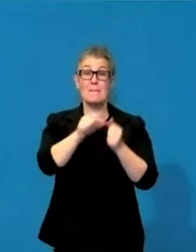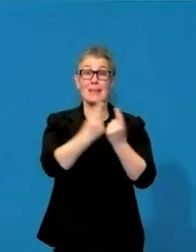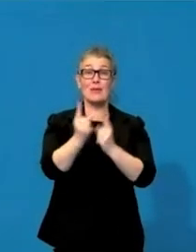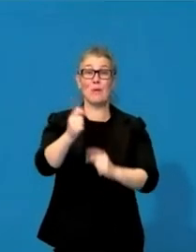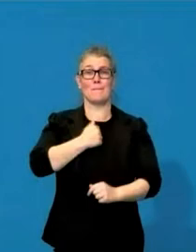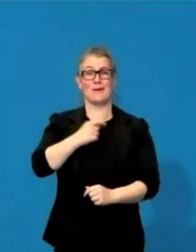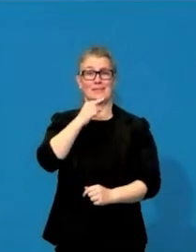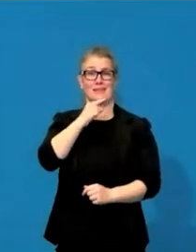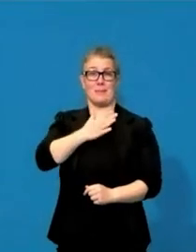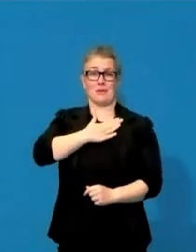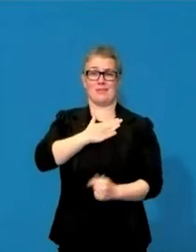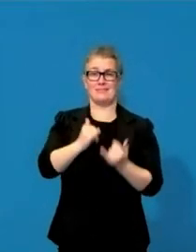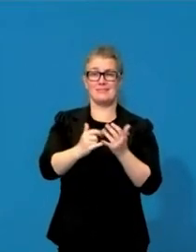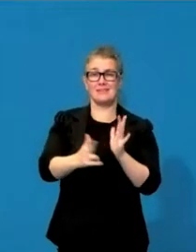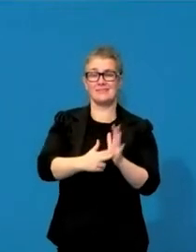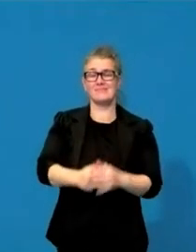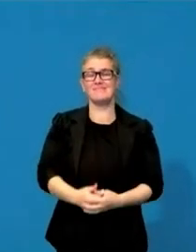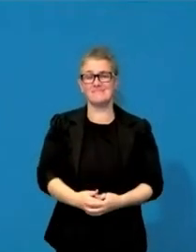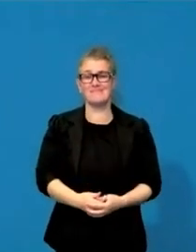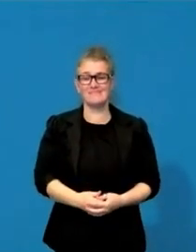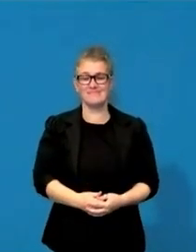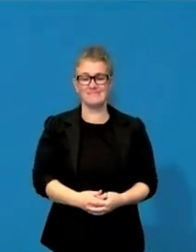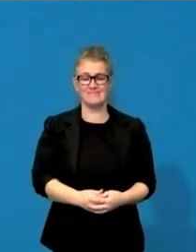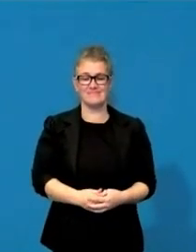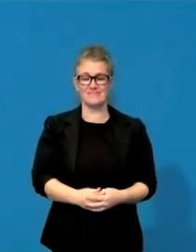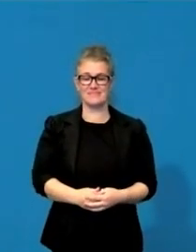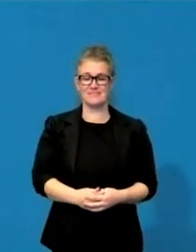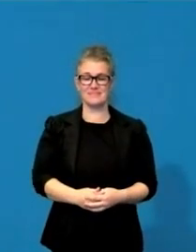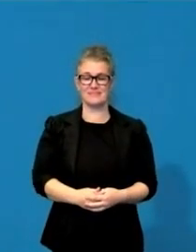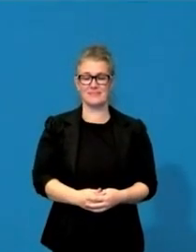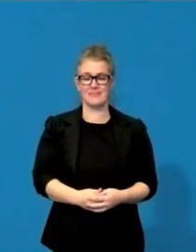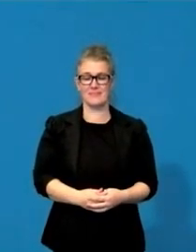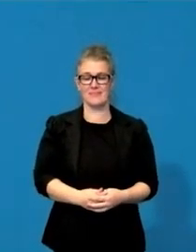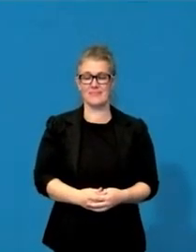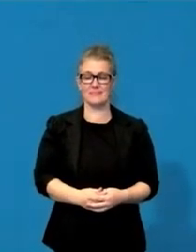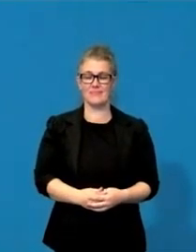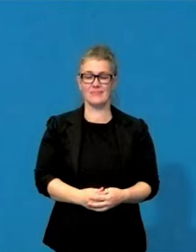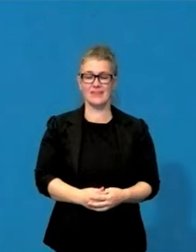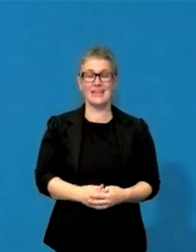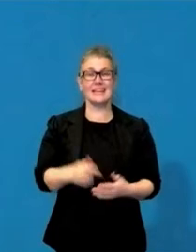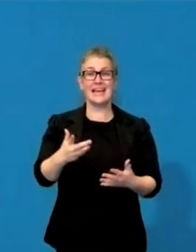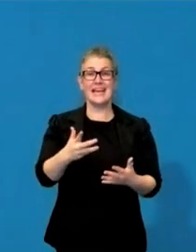And, yeah, he get - I got him, you know, and he keeps me going.